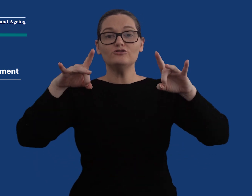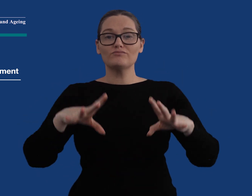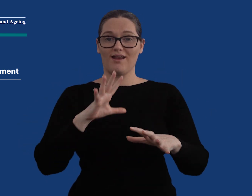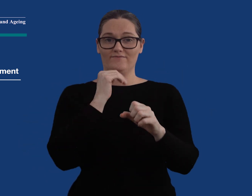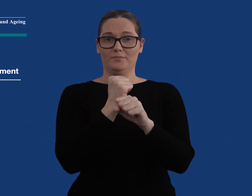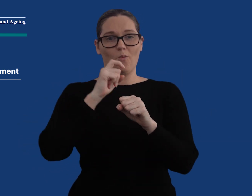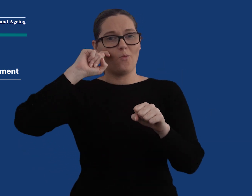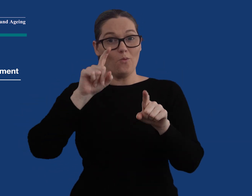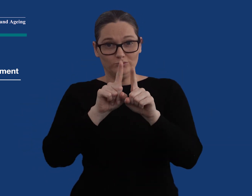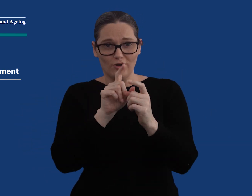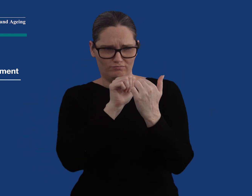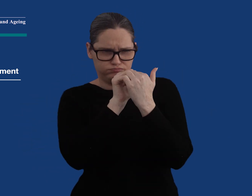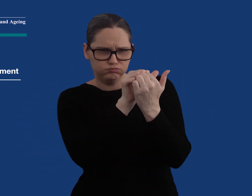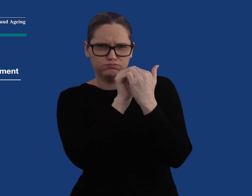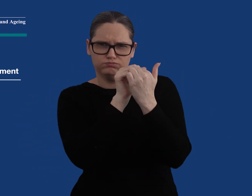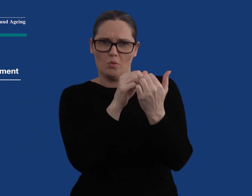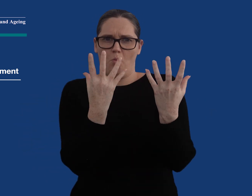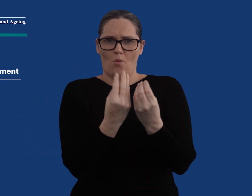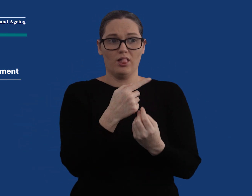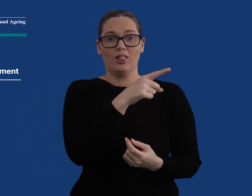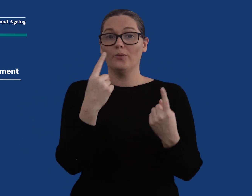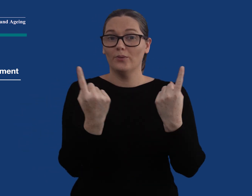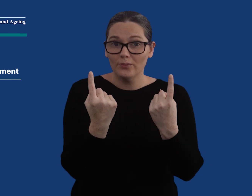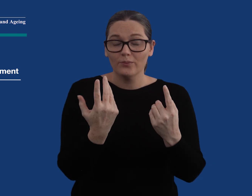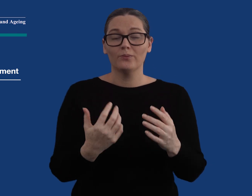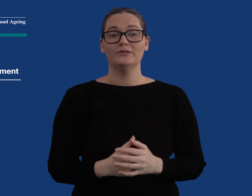The Australian Government will also continue working closely with: